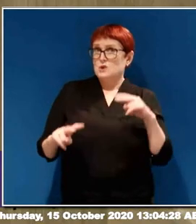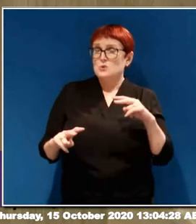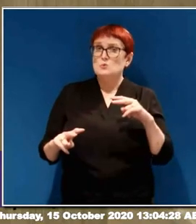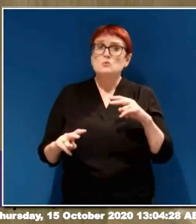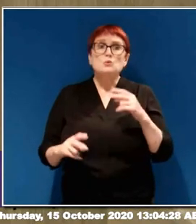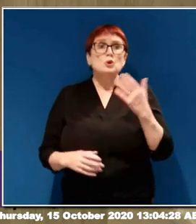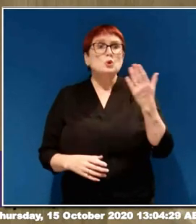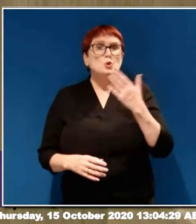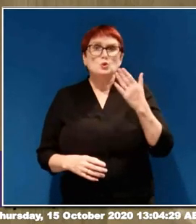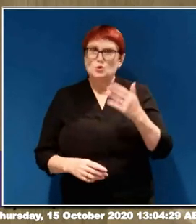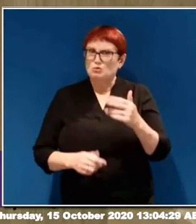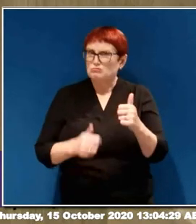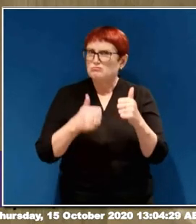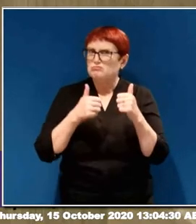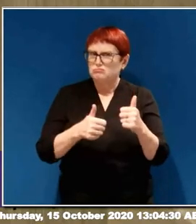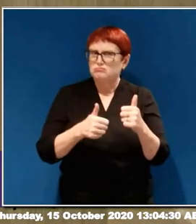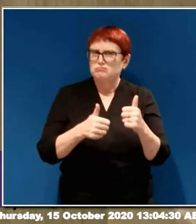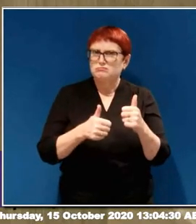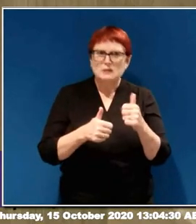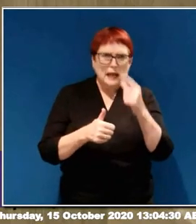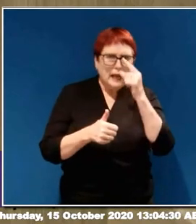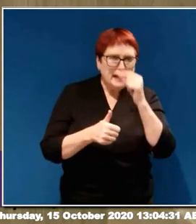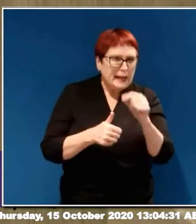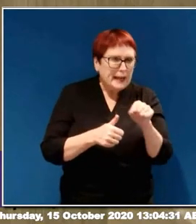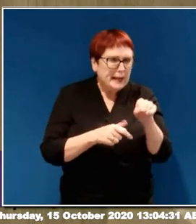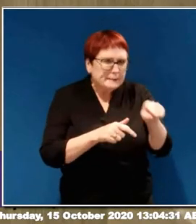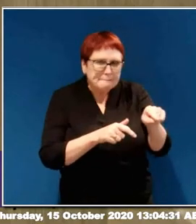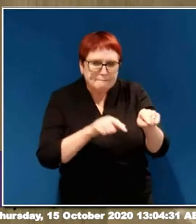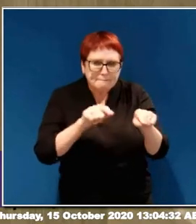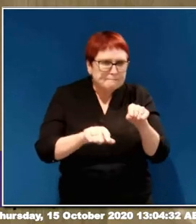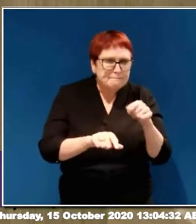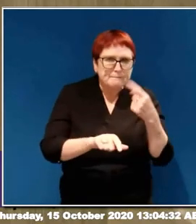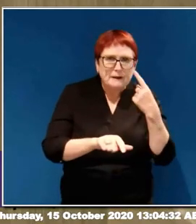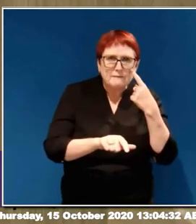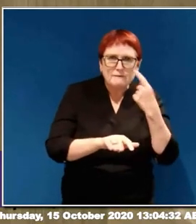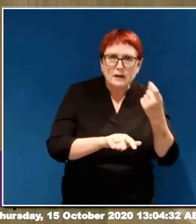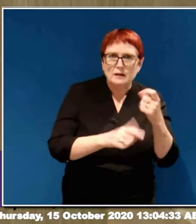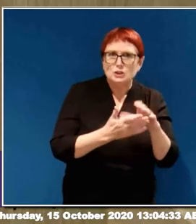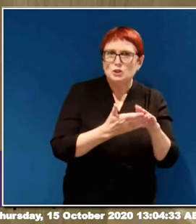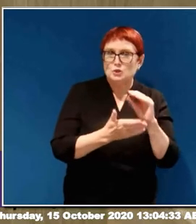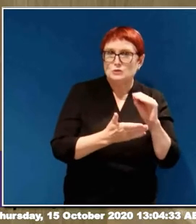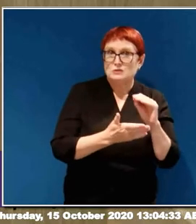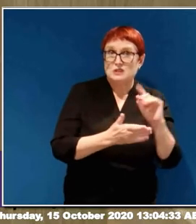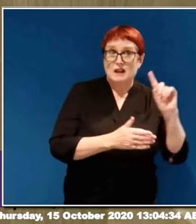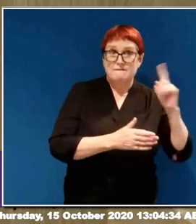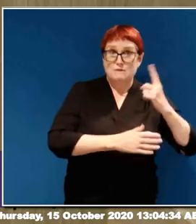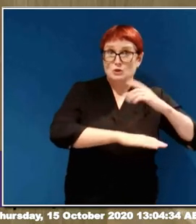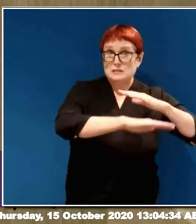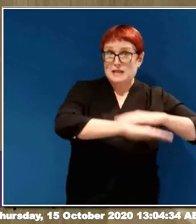identifying students, both First Nations students and others,